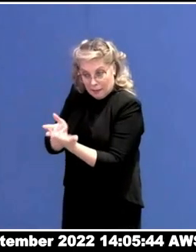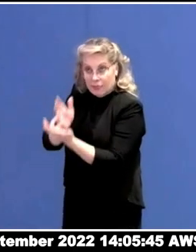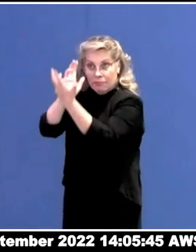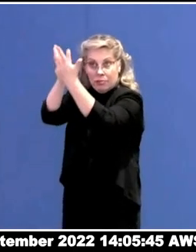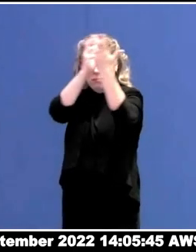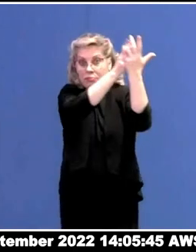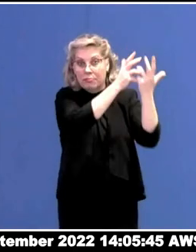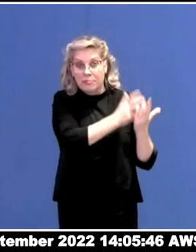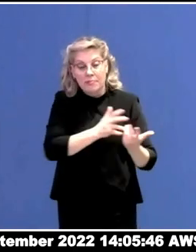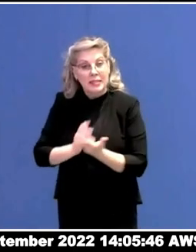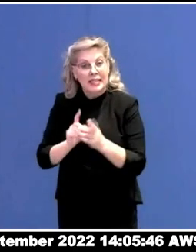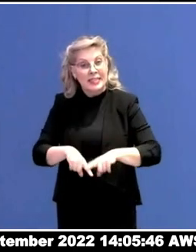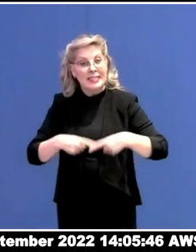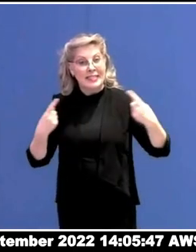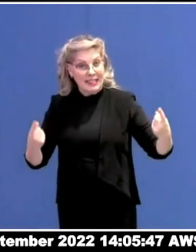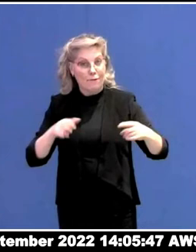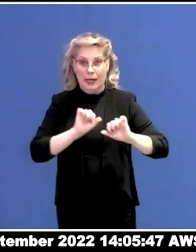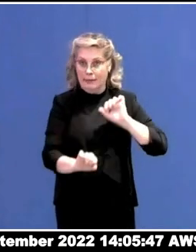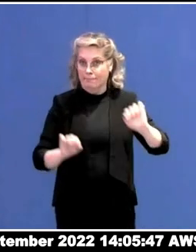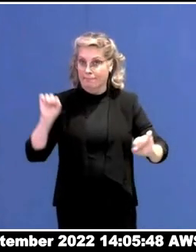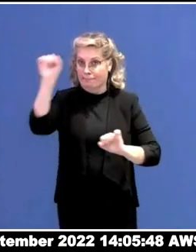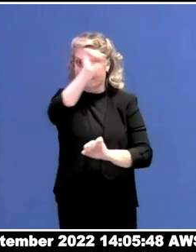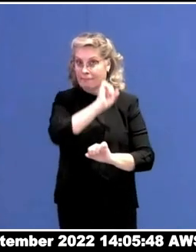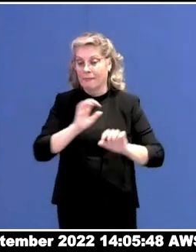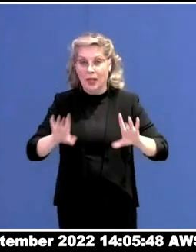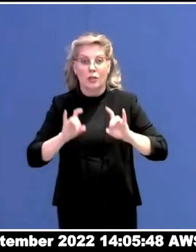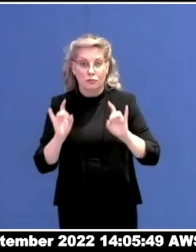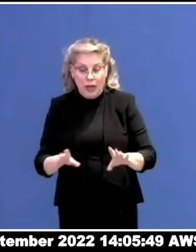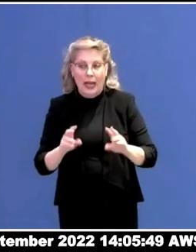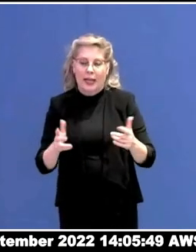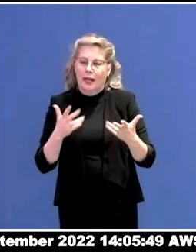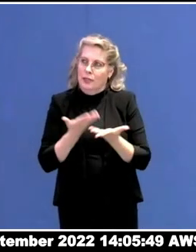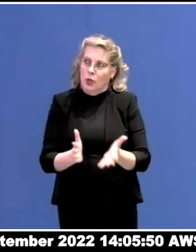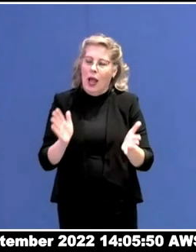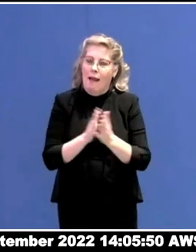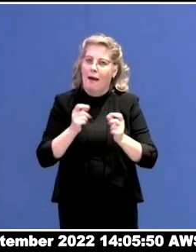state-run penal institutions and so on all has to be taken into account, but there is no